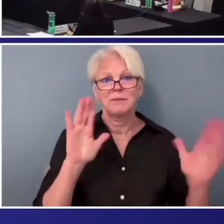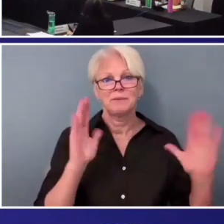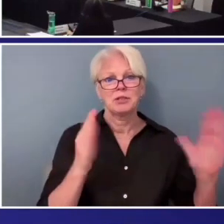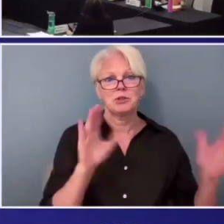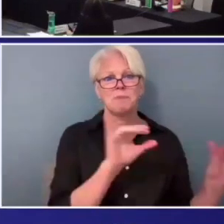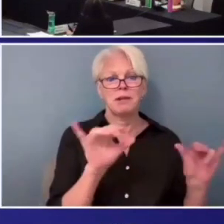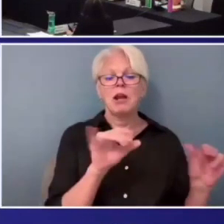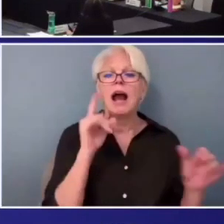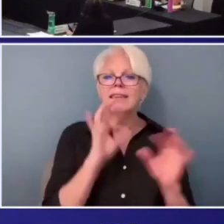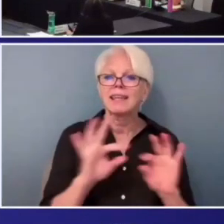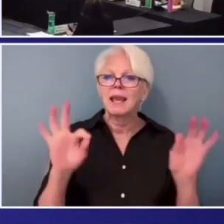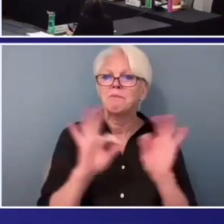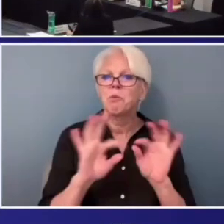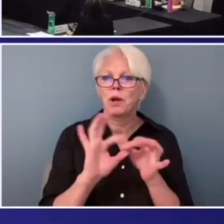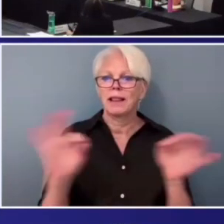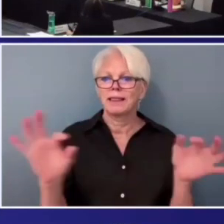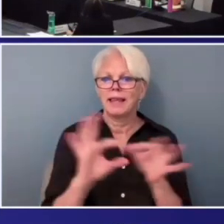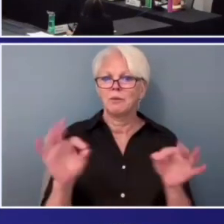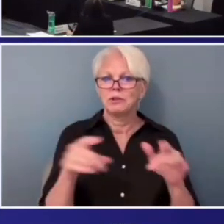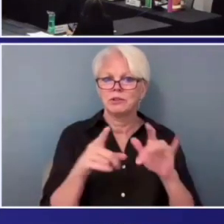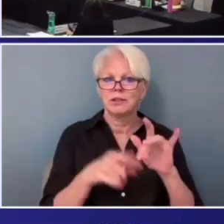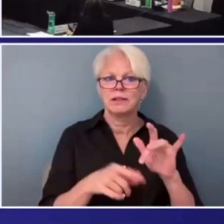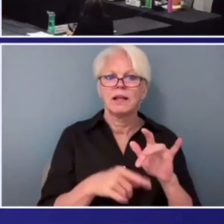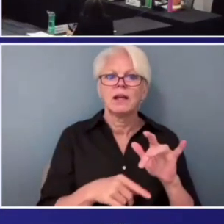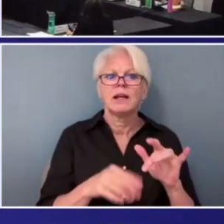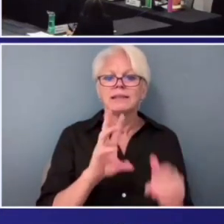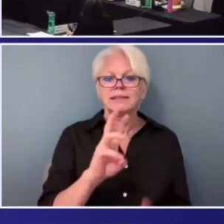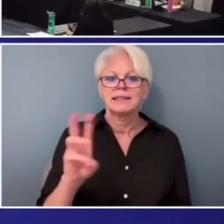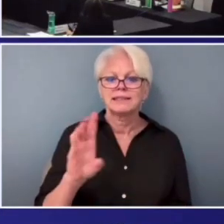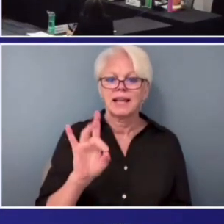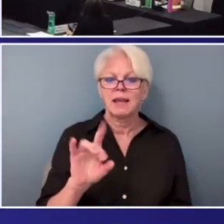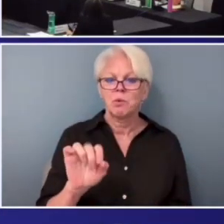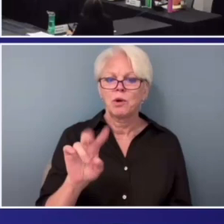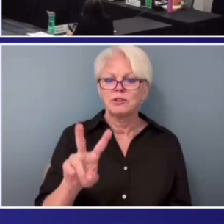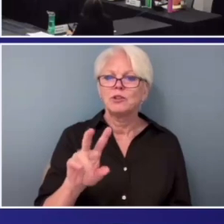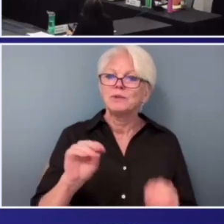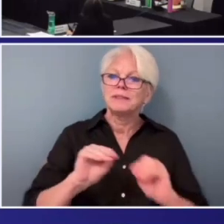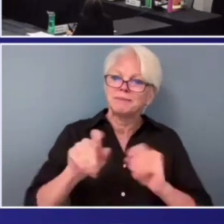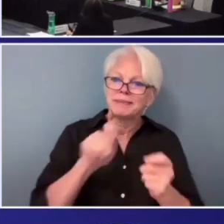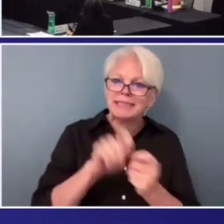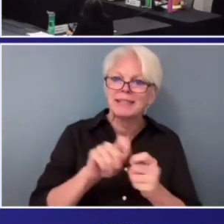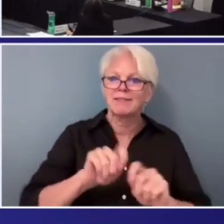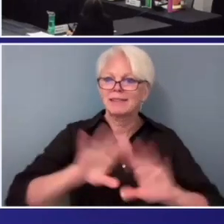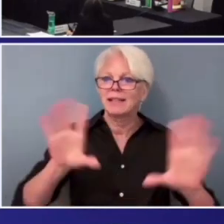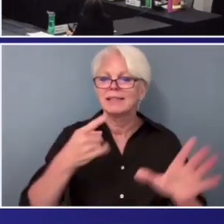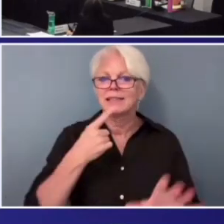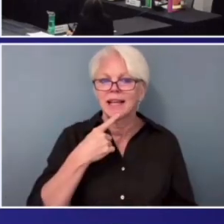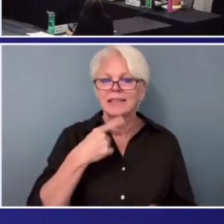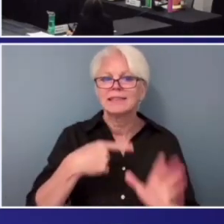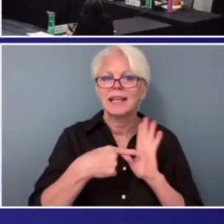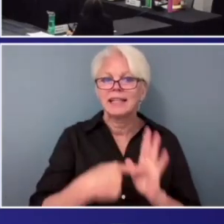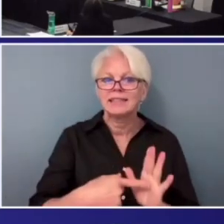omitted is that 668.2 explicitly says examples of professional degree include,